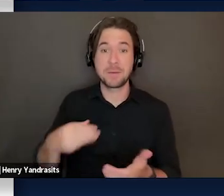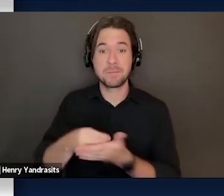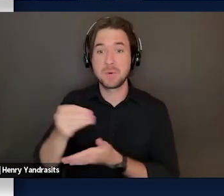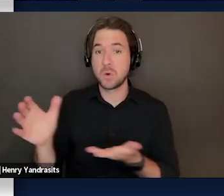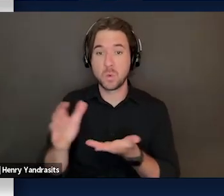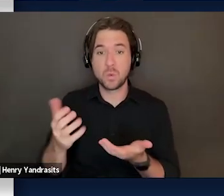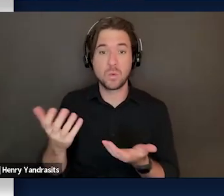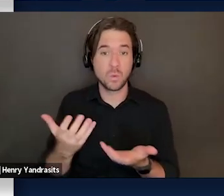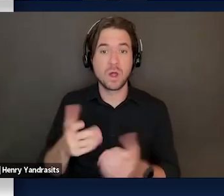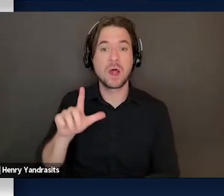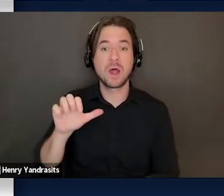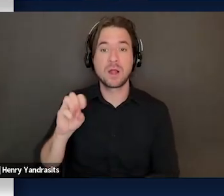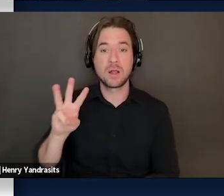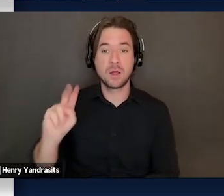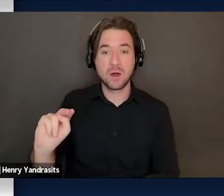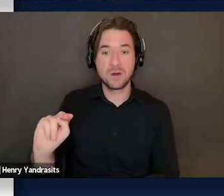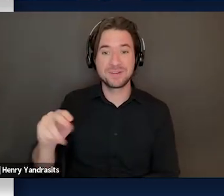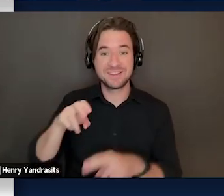And so he asked her, do you want to rent a chair?